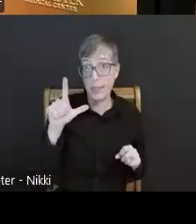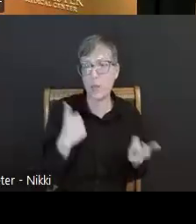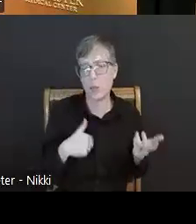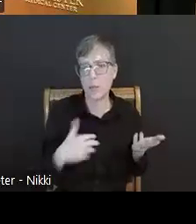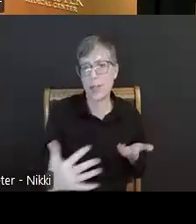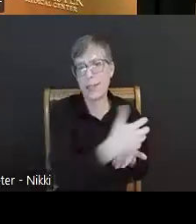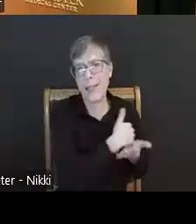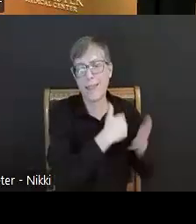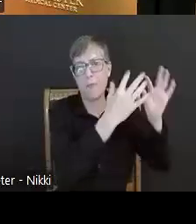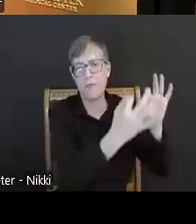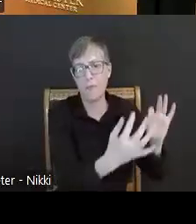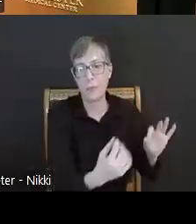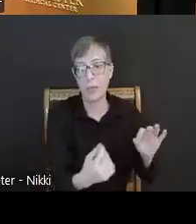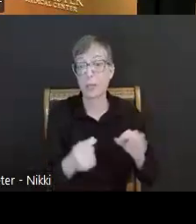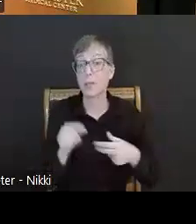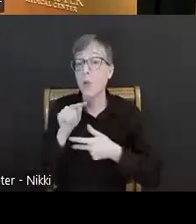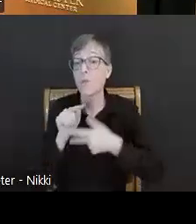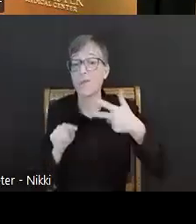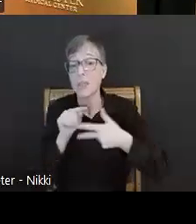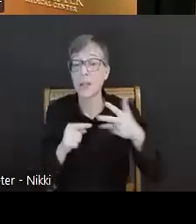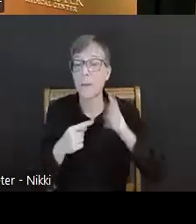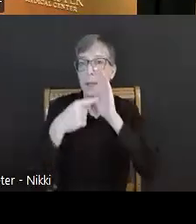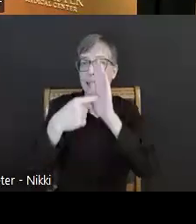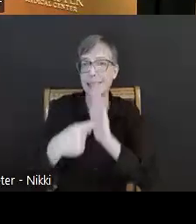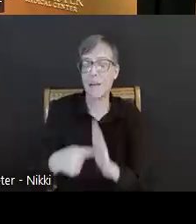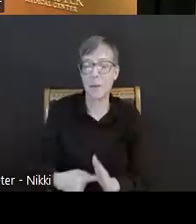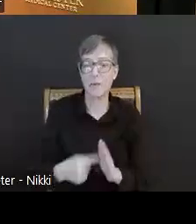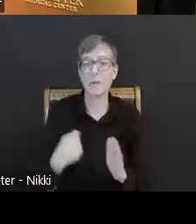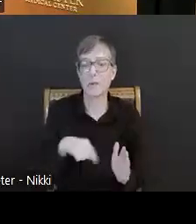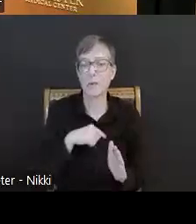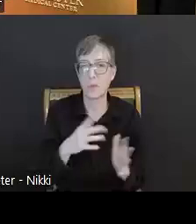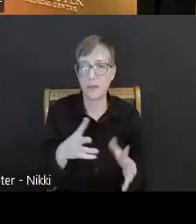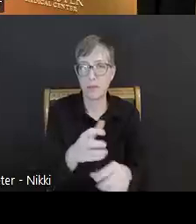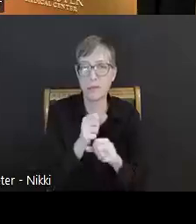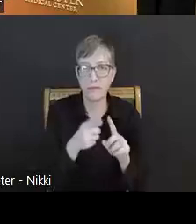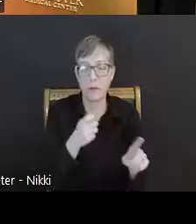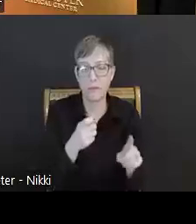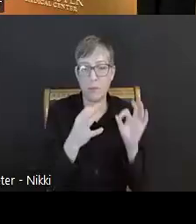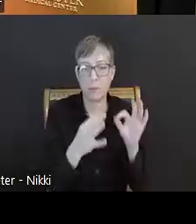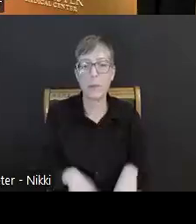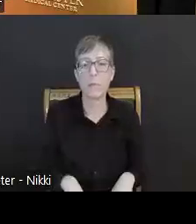from patients um I think you know one of the reasons that heal was started was um to be able